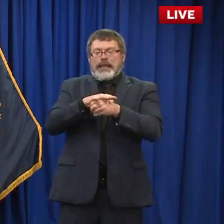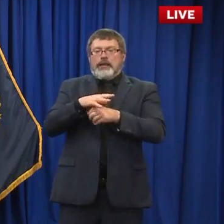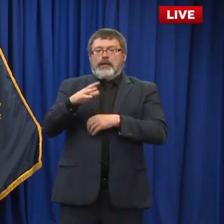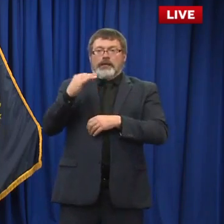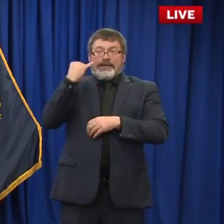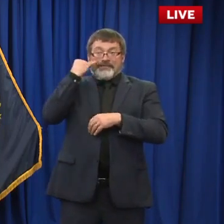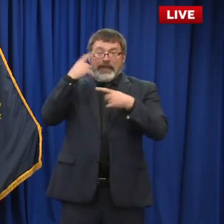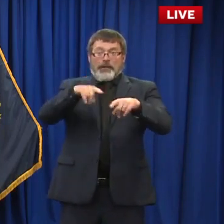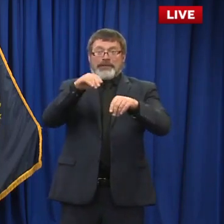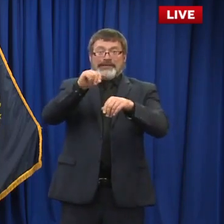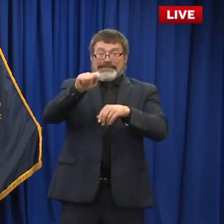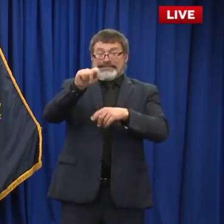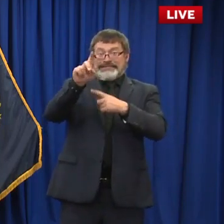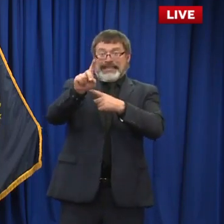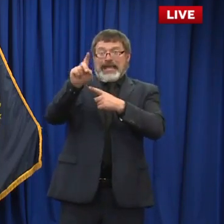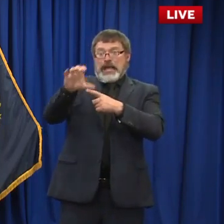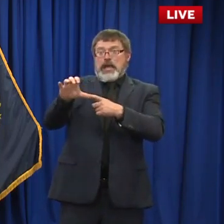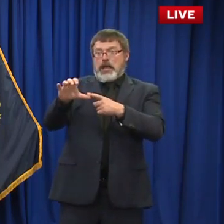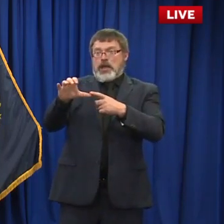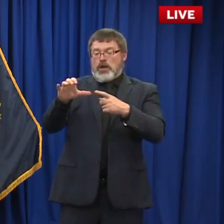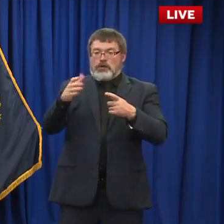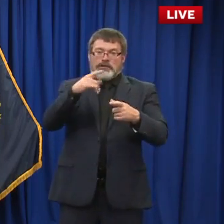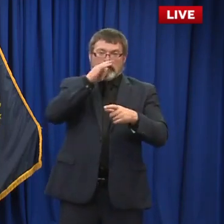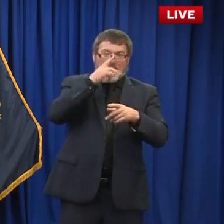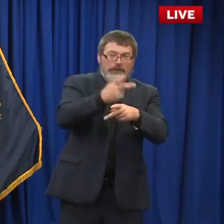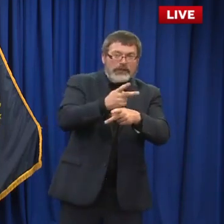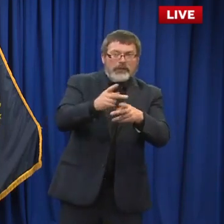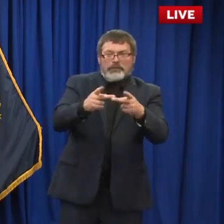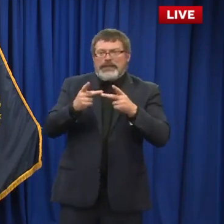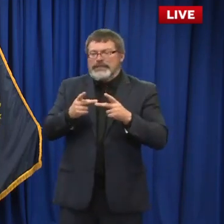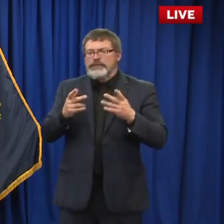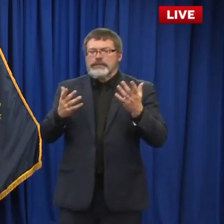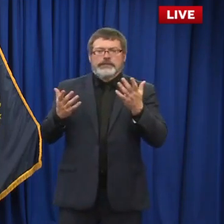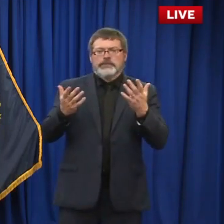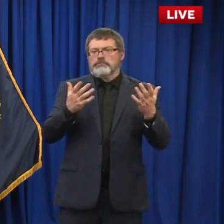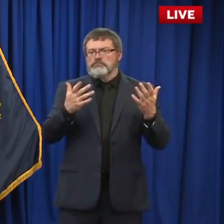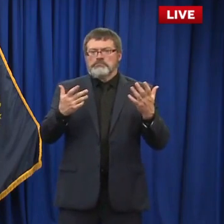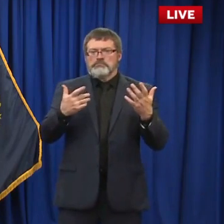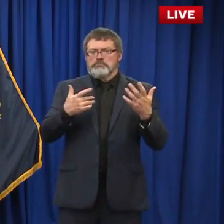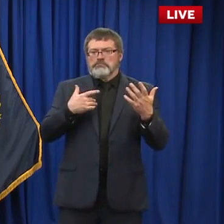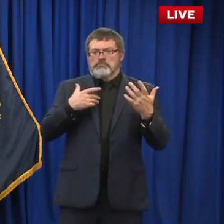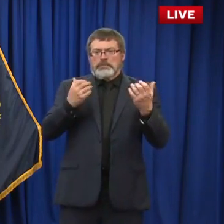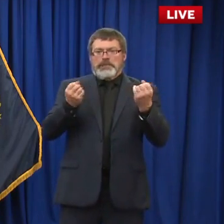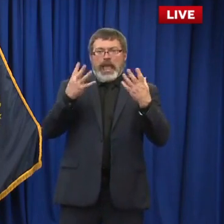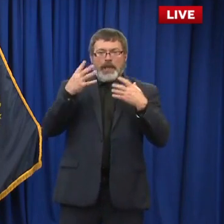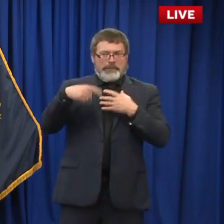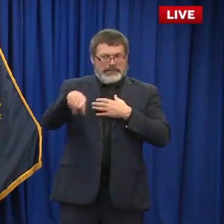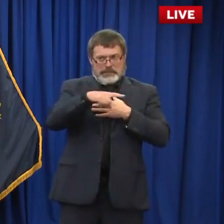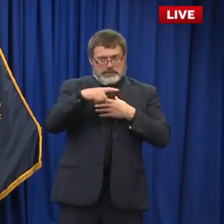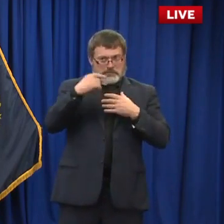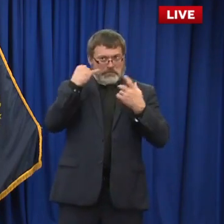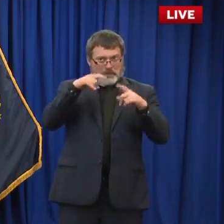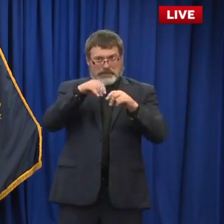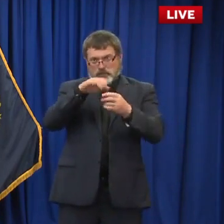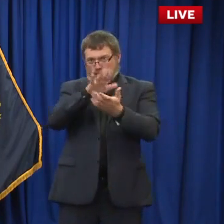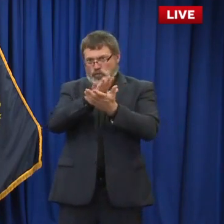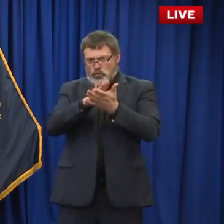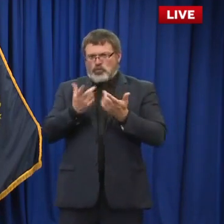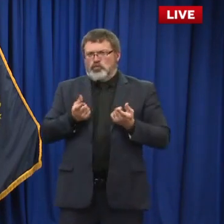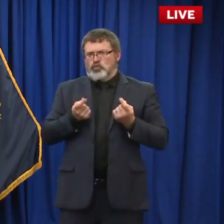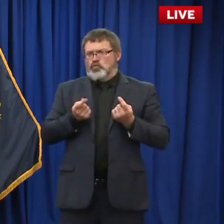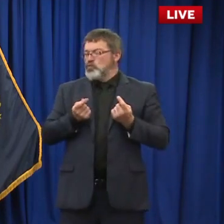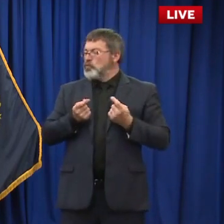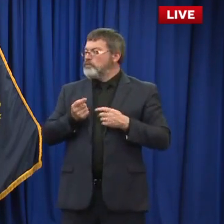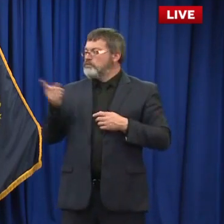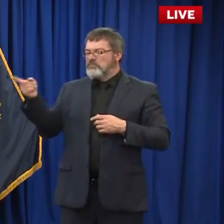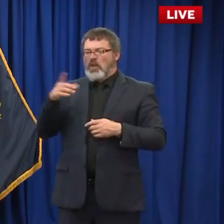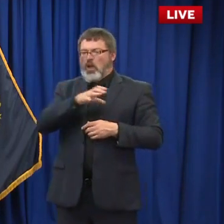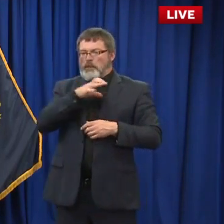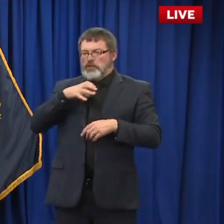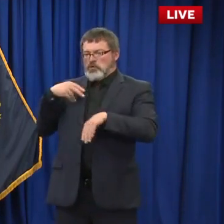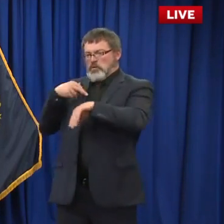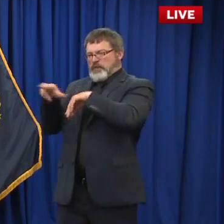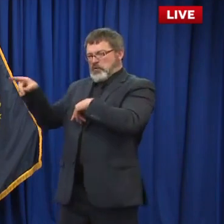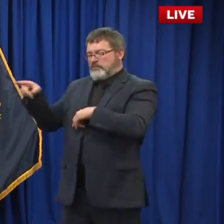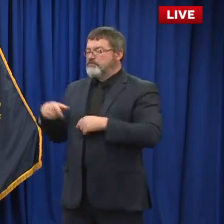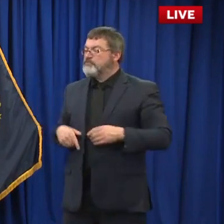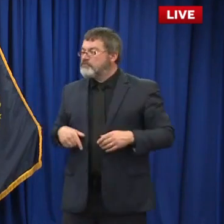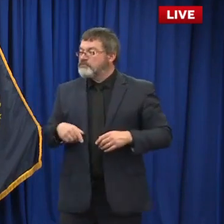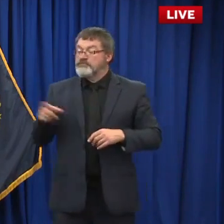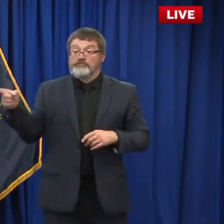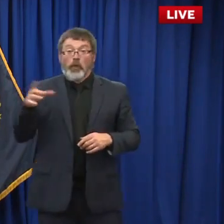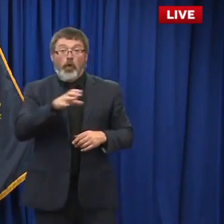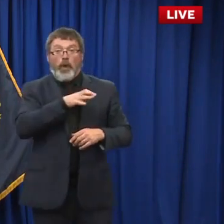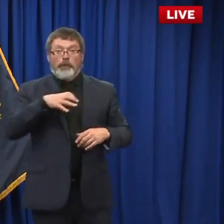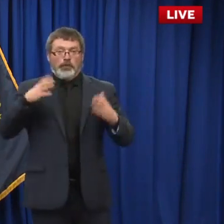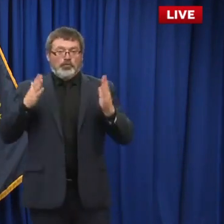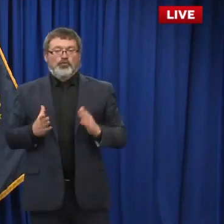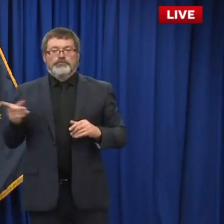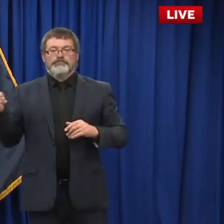IN TERMS OF THE COVID-19, IF THERE'S POTENTIAL, IT WOULD BE DIFFERENT IF THERE WERE AN OUTBREAK VERSUS AN INDIVIDUAL CASE WITHIN A SCHOOL, I'M GOING TO TURN IT OVER TO THE